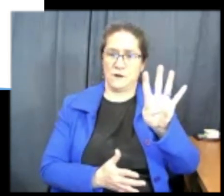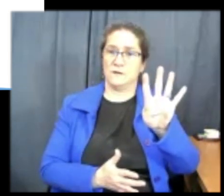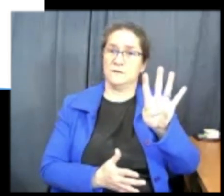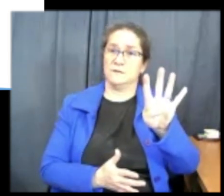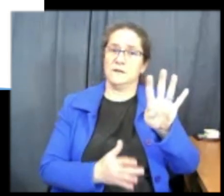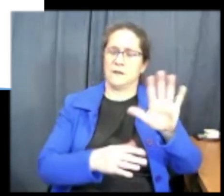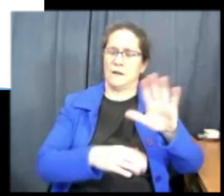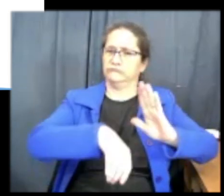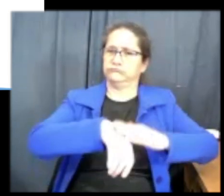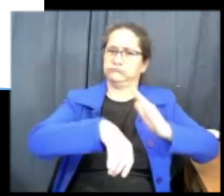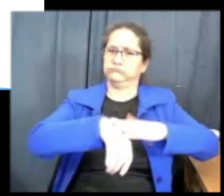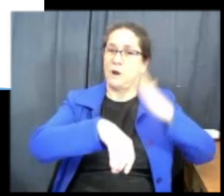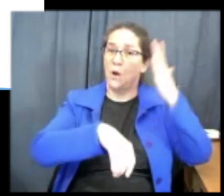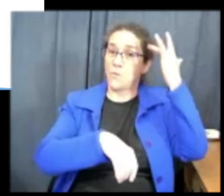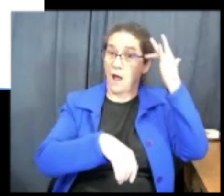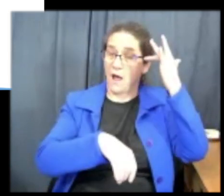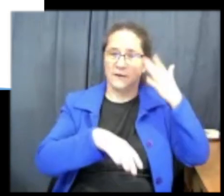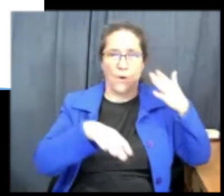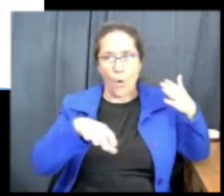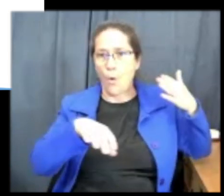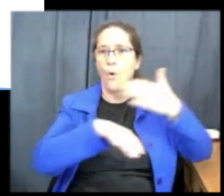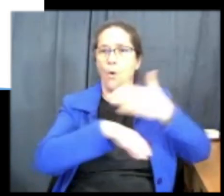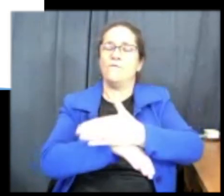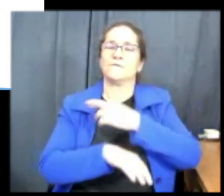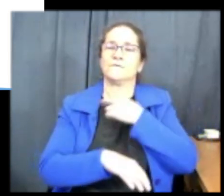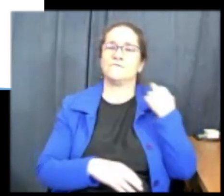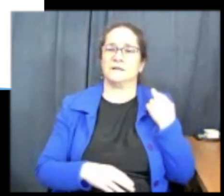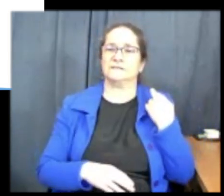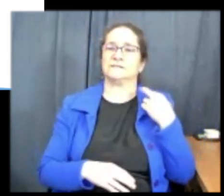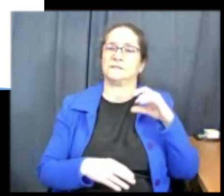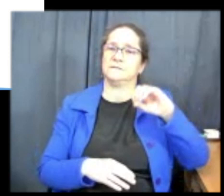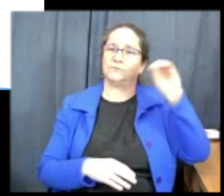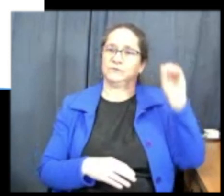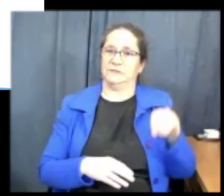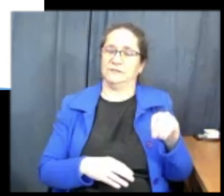were over the risk ratio of 2.5 and then in your 2018-2019 data